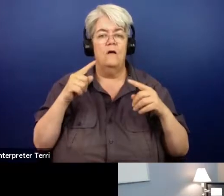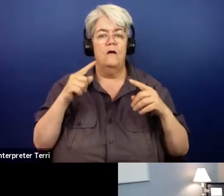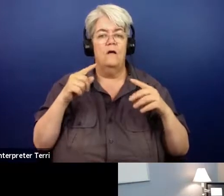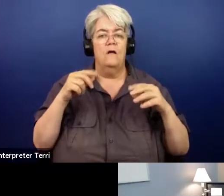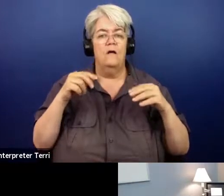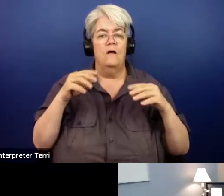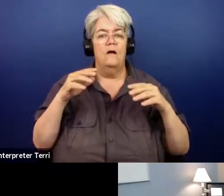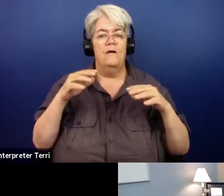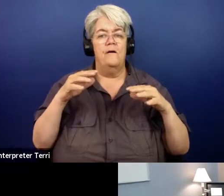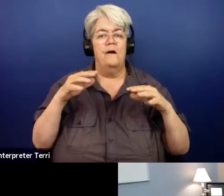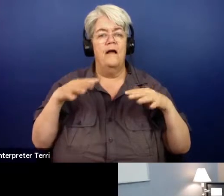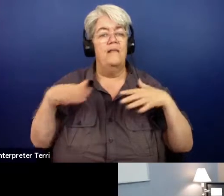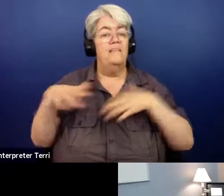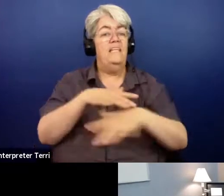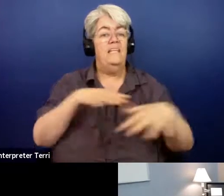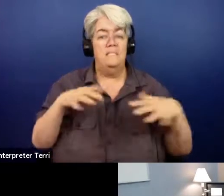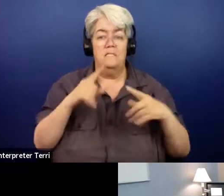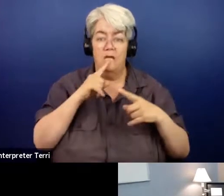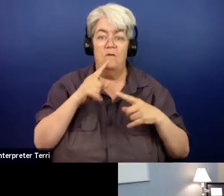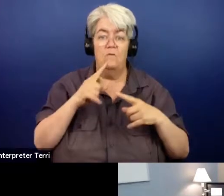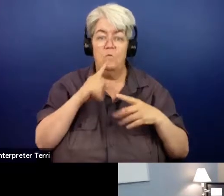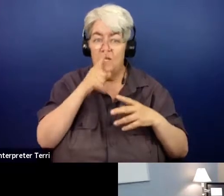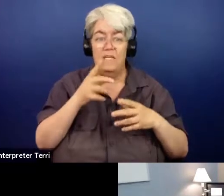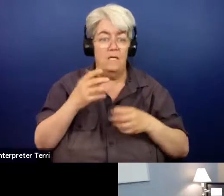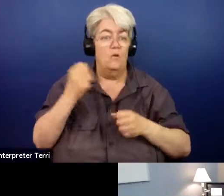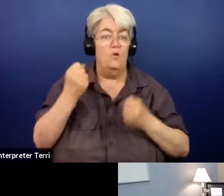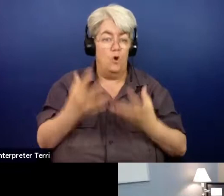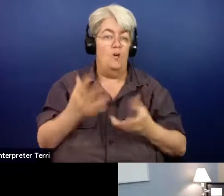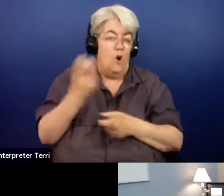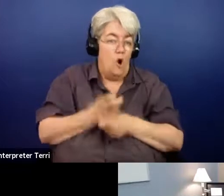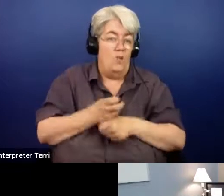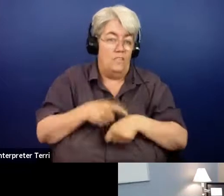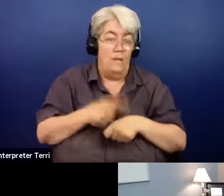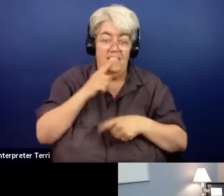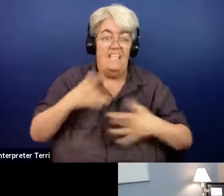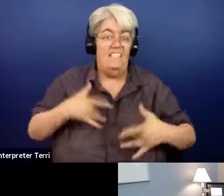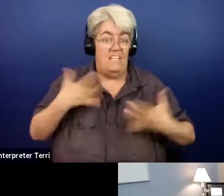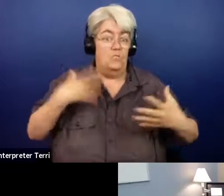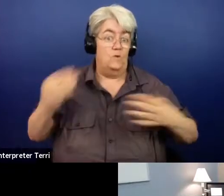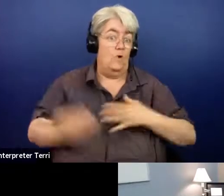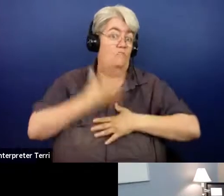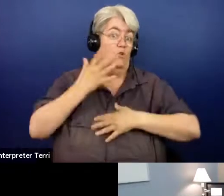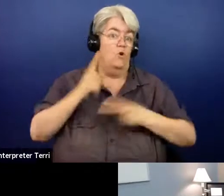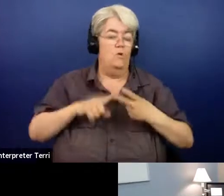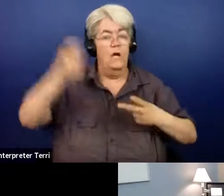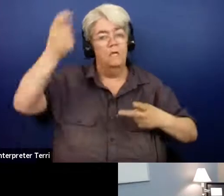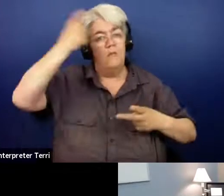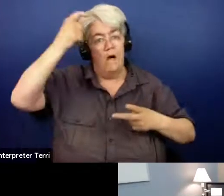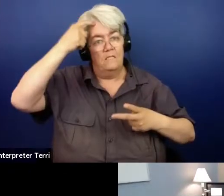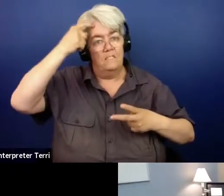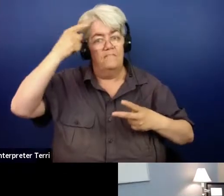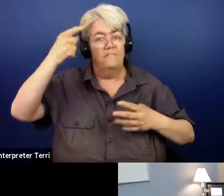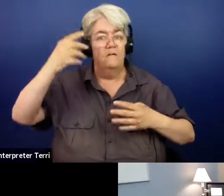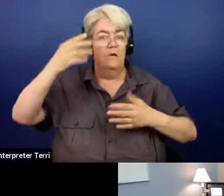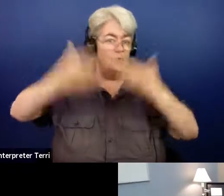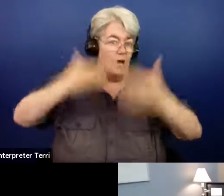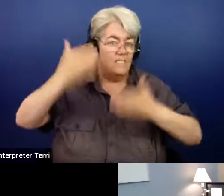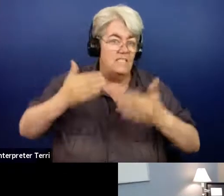can be a challenge. It is a sensory overload and cognitive processing speed issue. There's